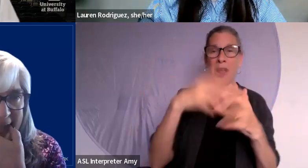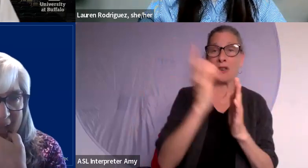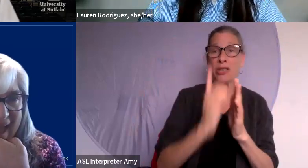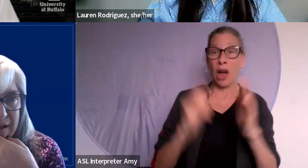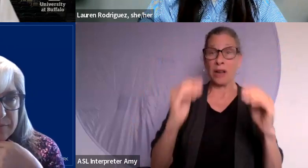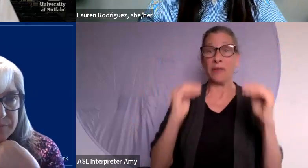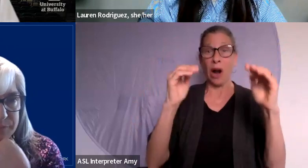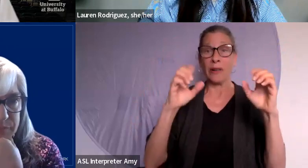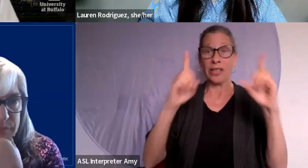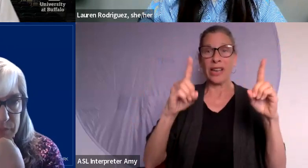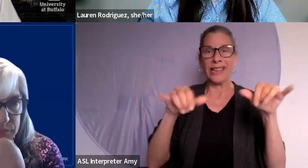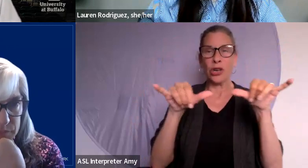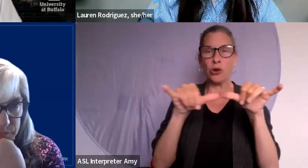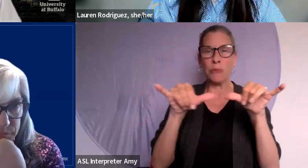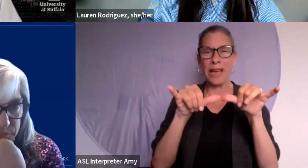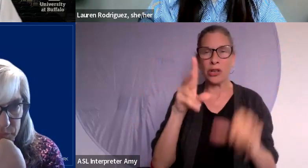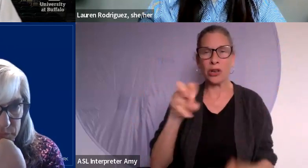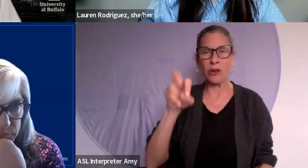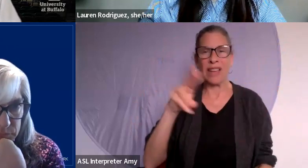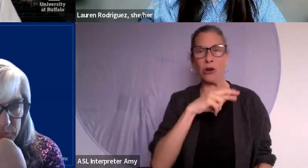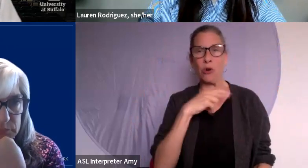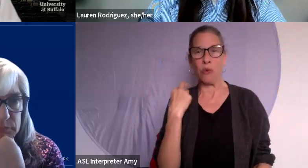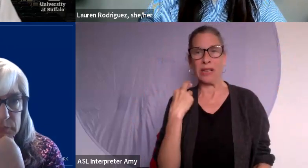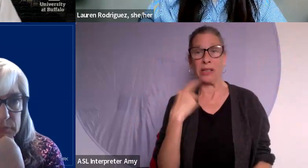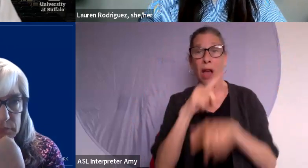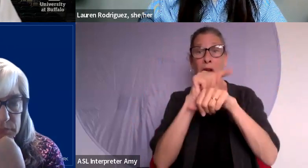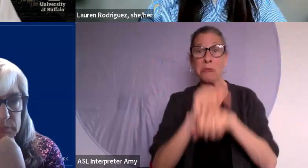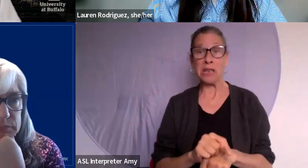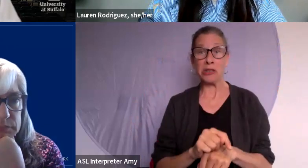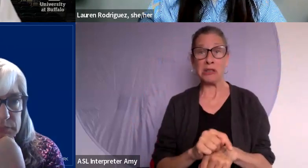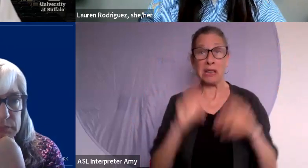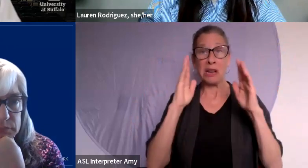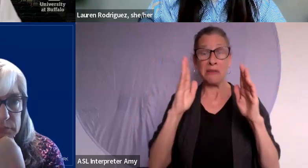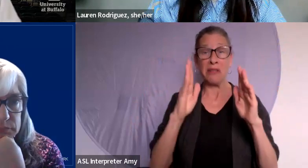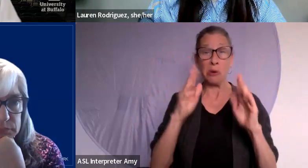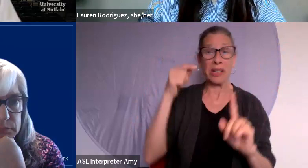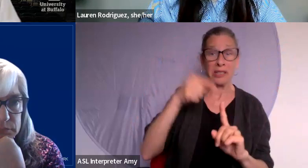vendor risk. Traditionally, it focused exclusively on security.